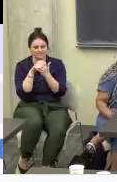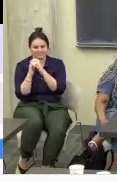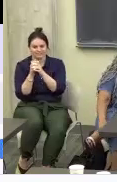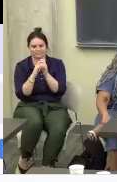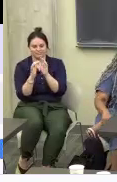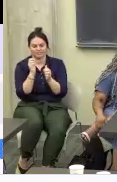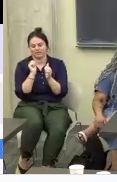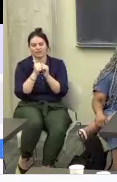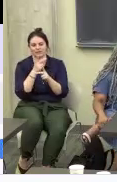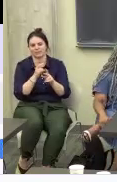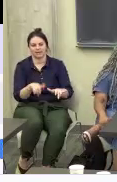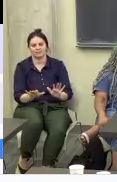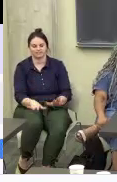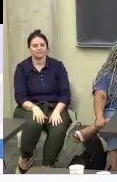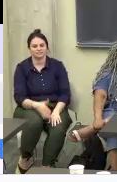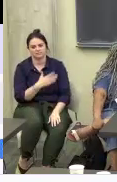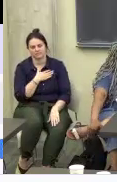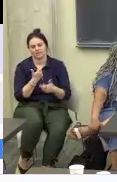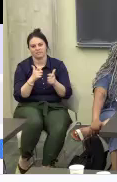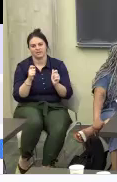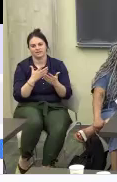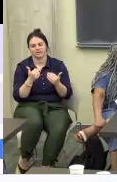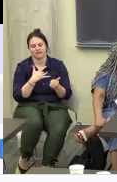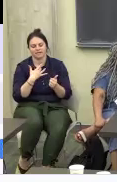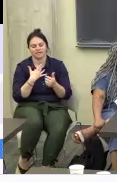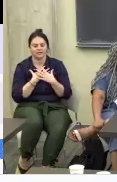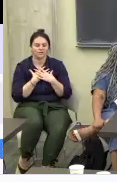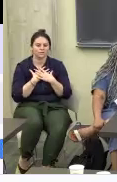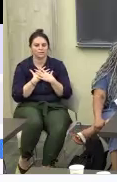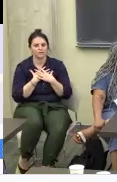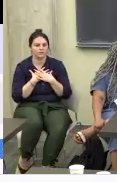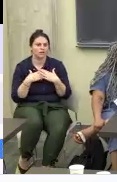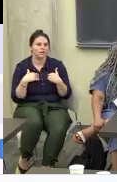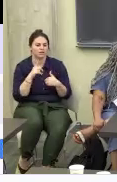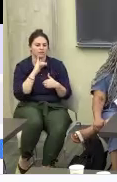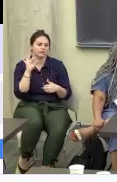we keep that going? So that's kind of my biggest thing that I feel has been not yet brought up.